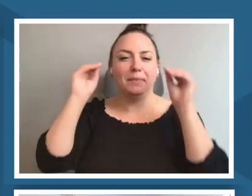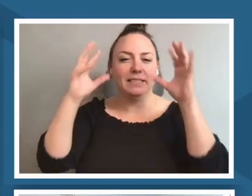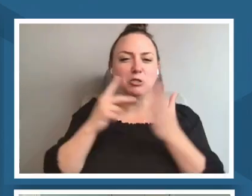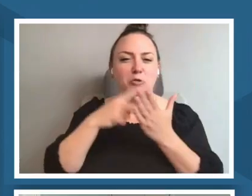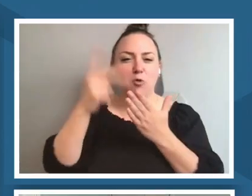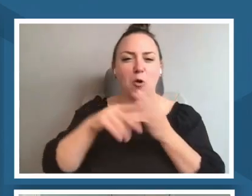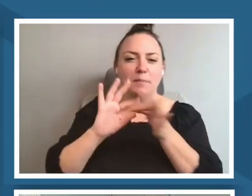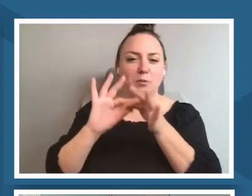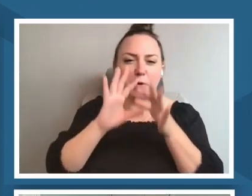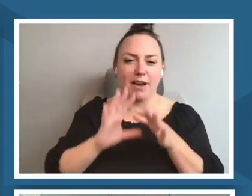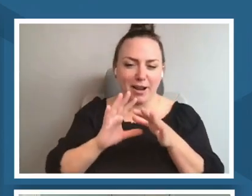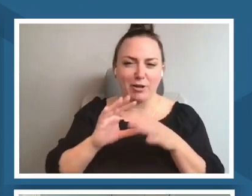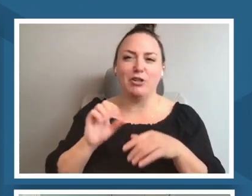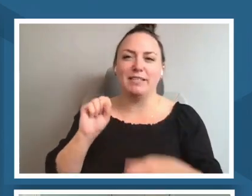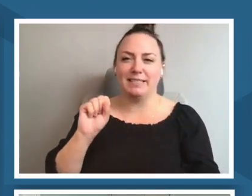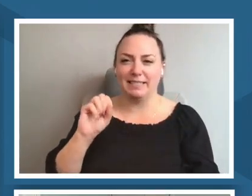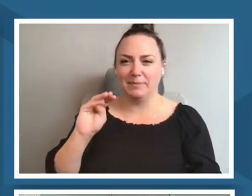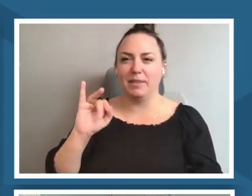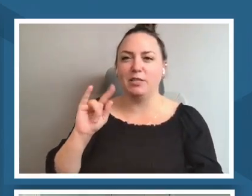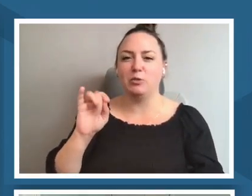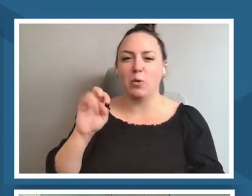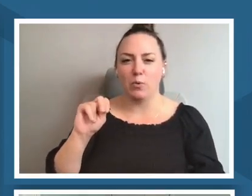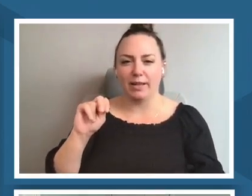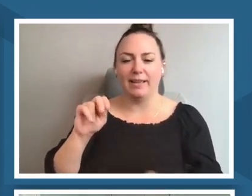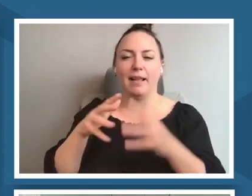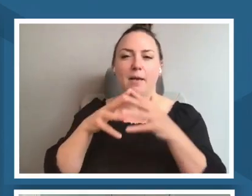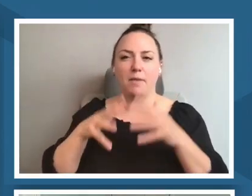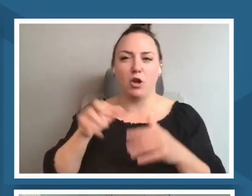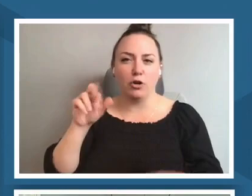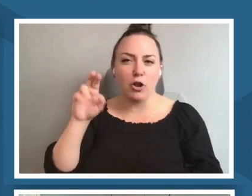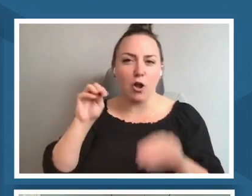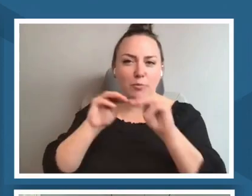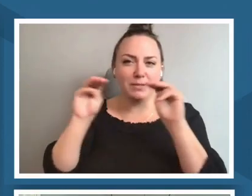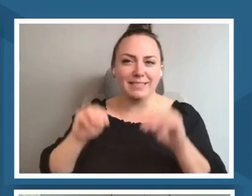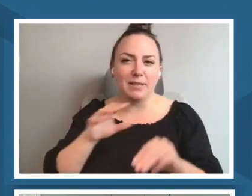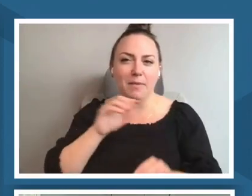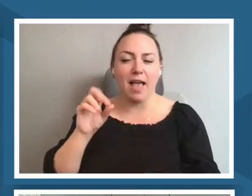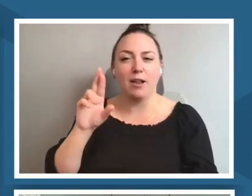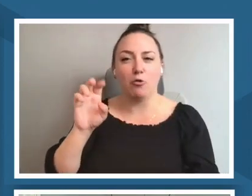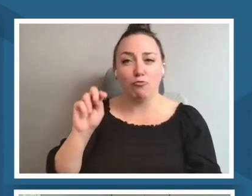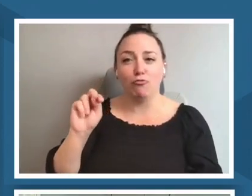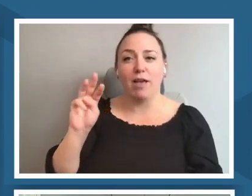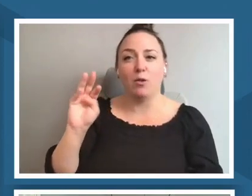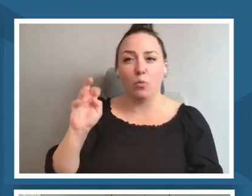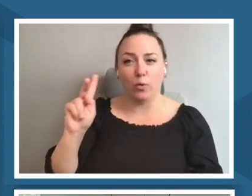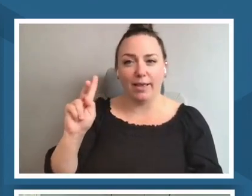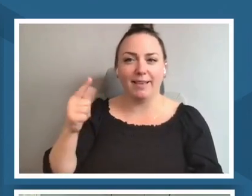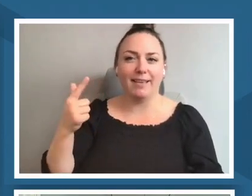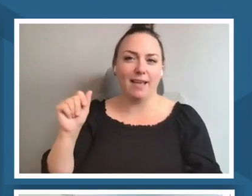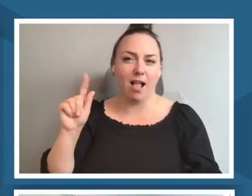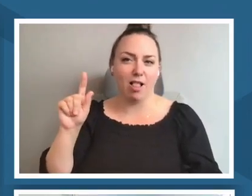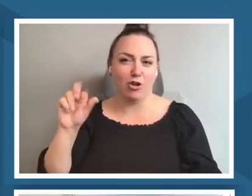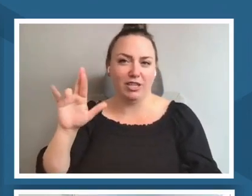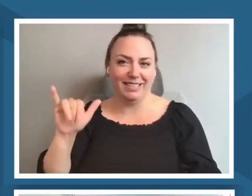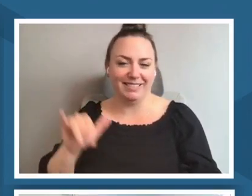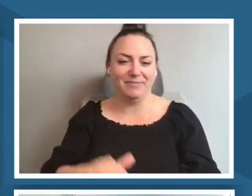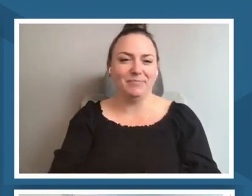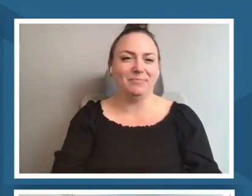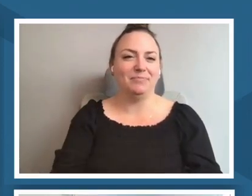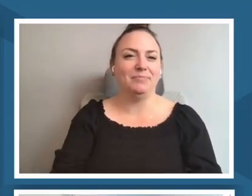smithsonian american art museum and renwick gallery next slide please